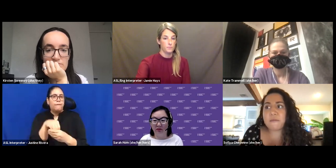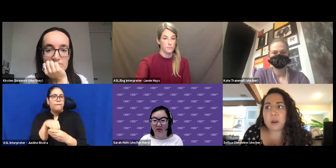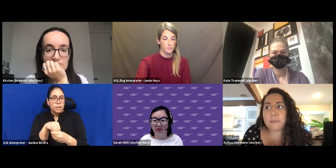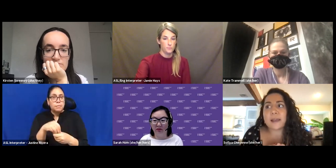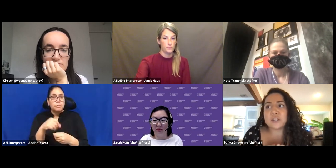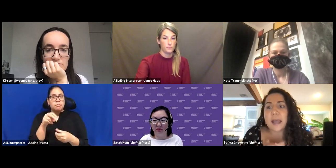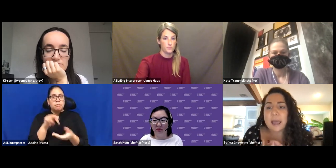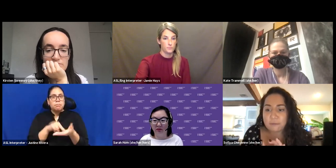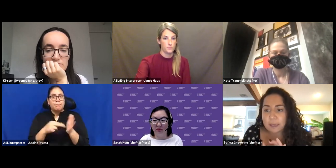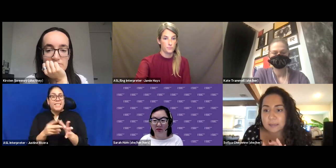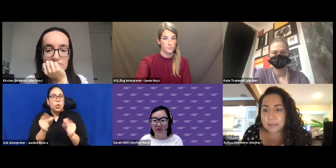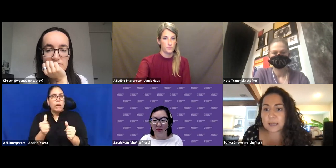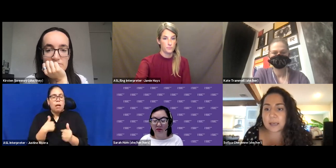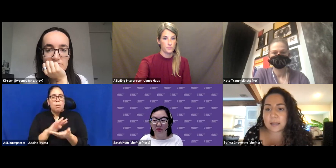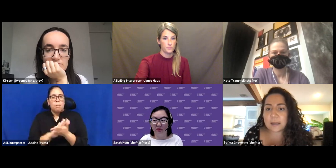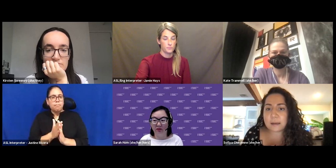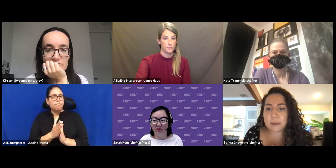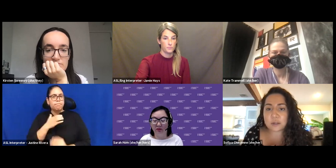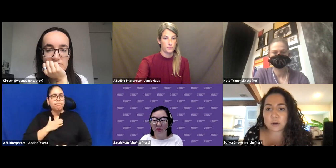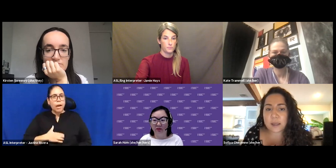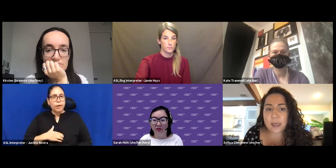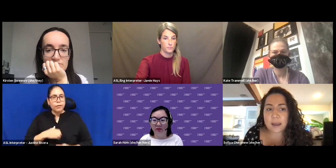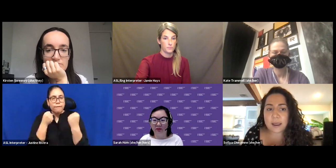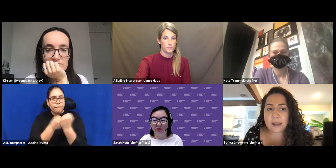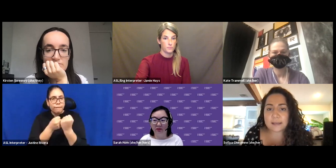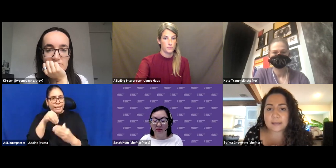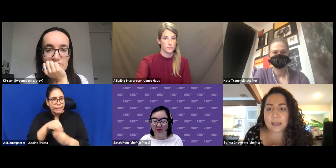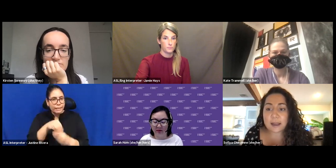a very passionate advocate in in my journey. And that's kind of